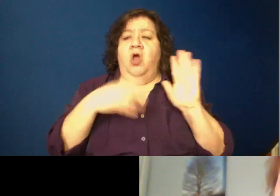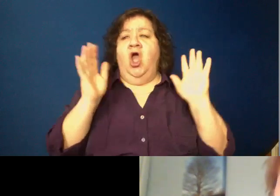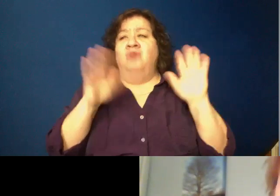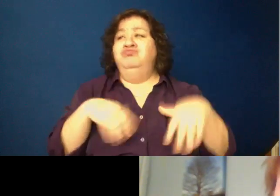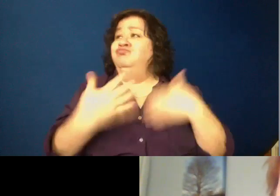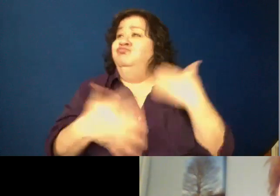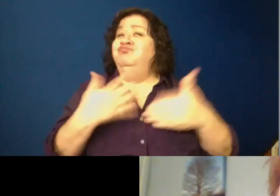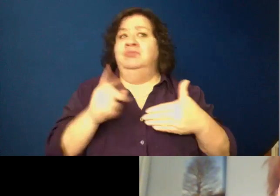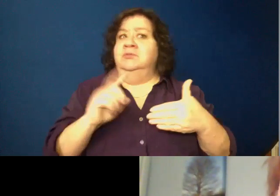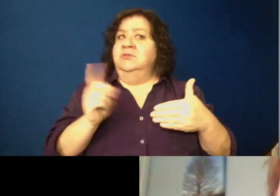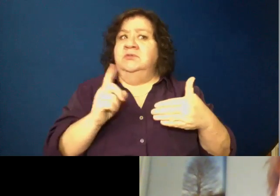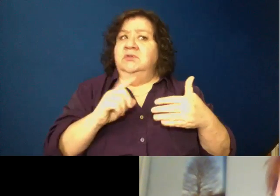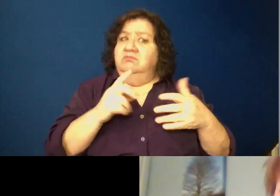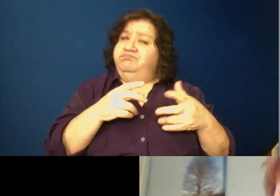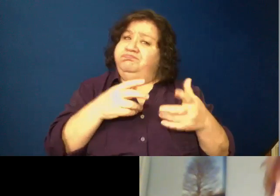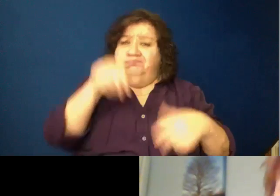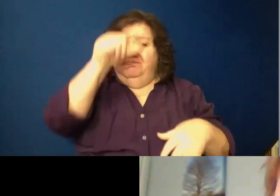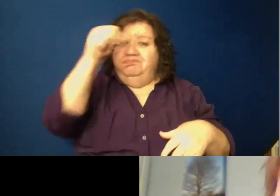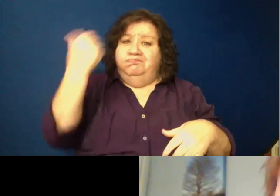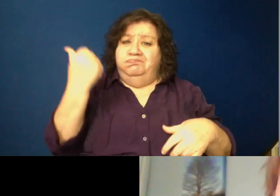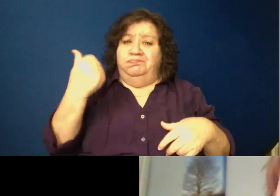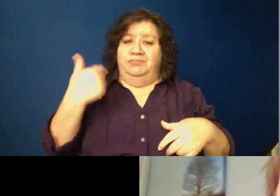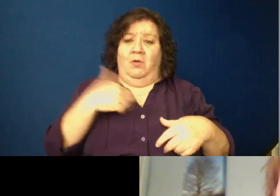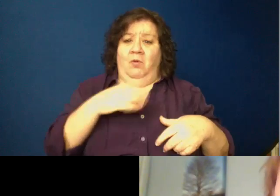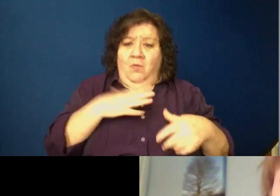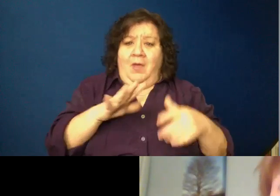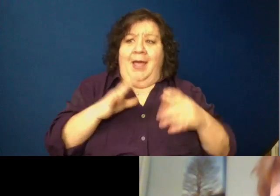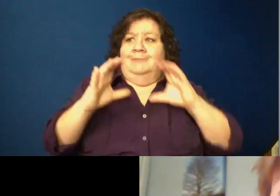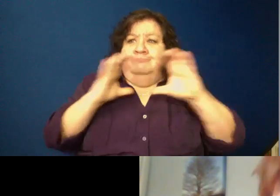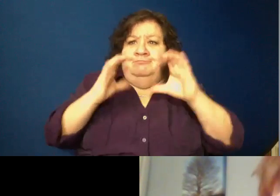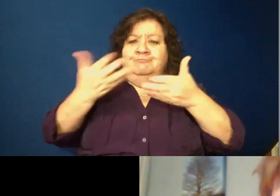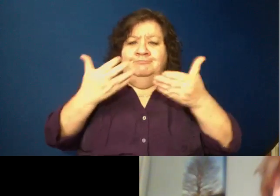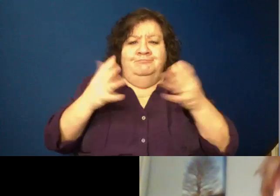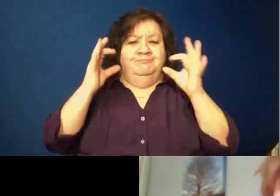vaccination that has been produced so fast so the information component to the public